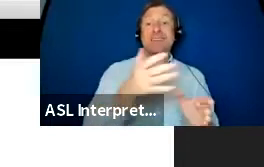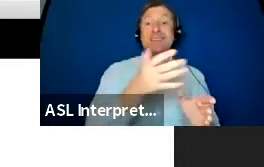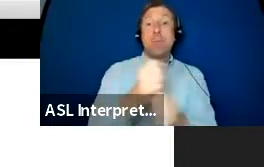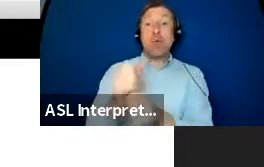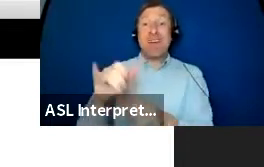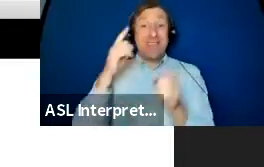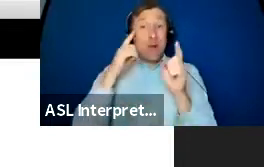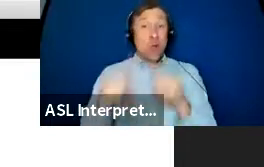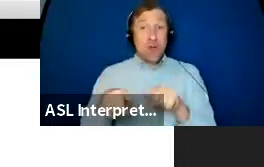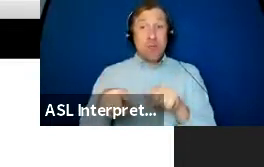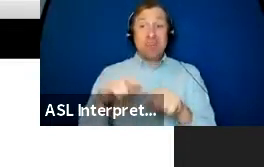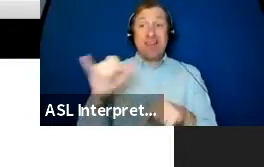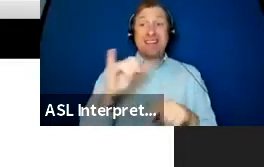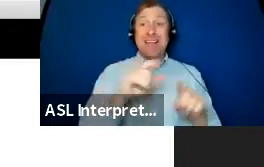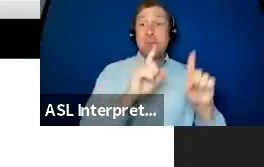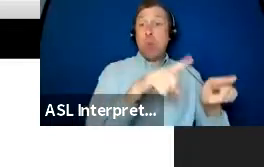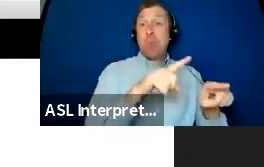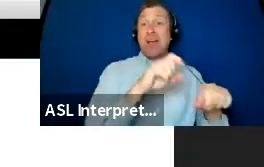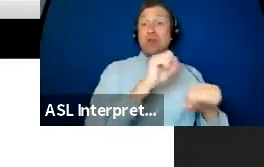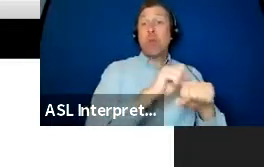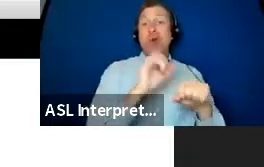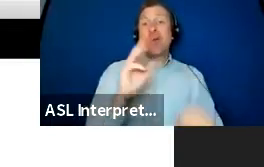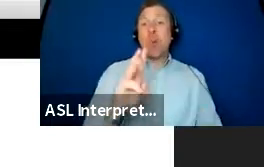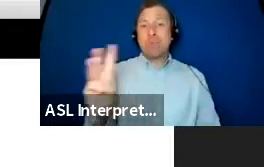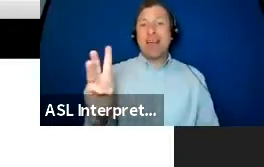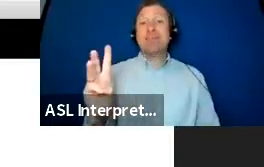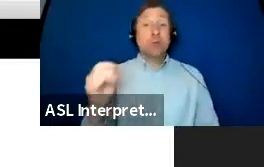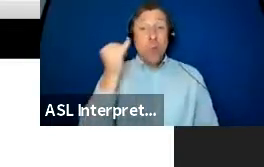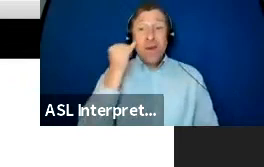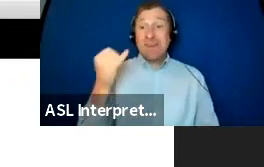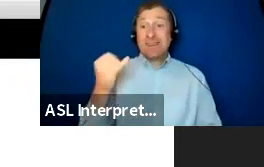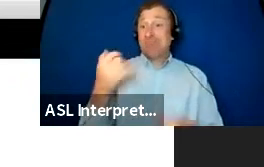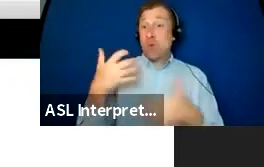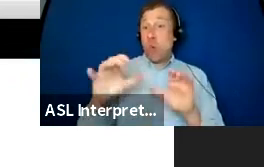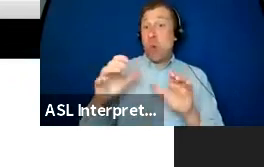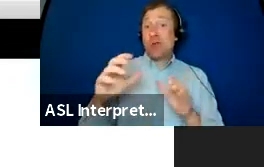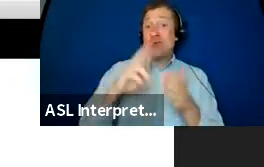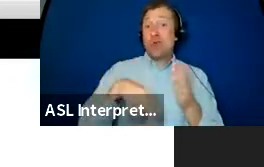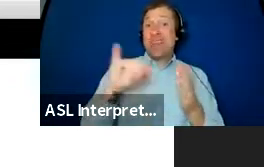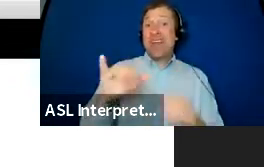on that same back to work site. So those of you who don't want to read an almost 60 page agreement, don't have to do that.